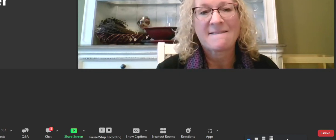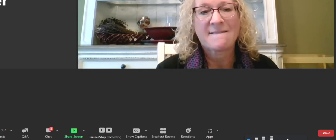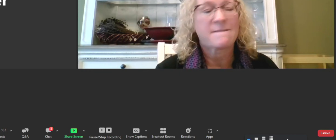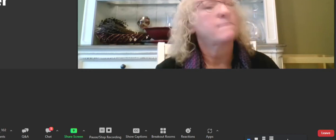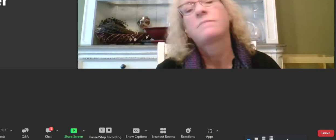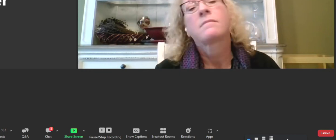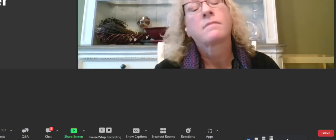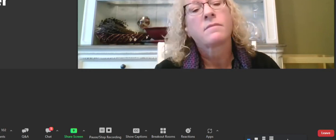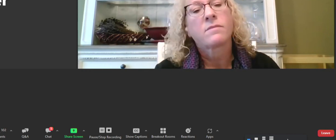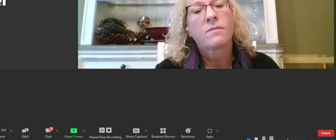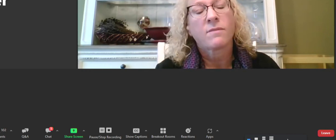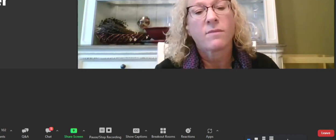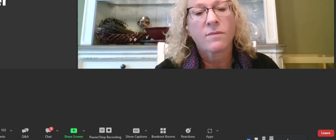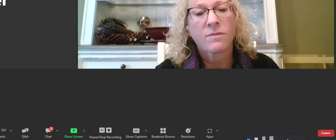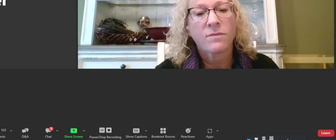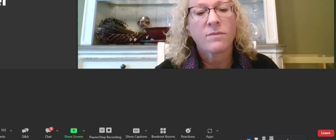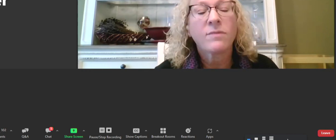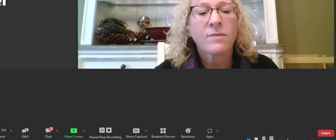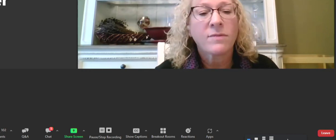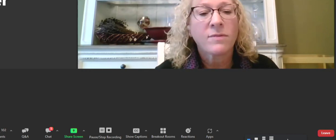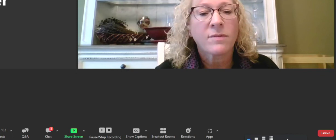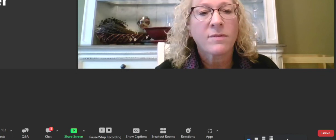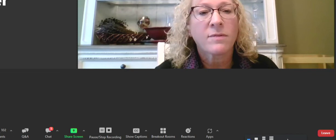I think you cut out again a little bit.